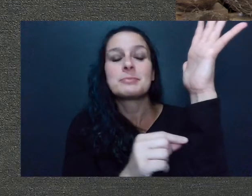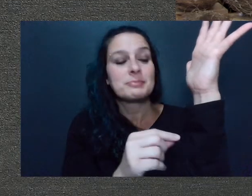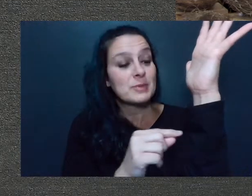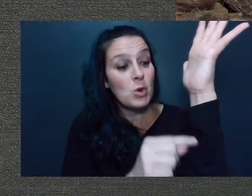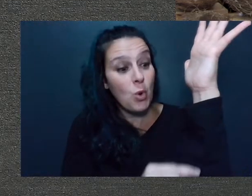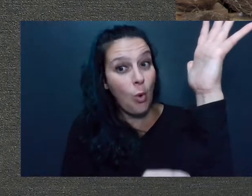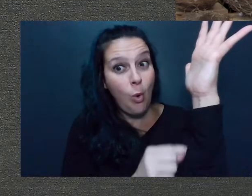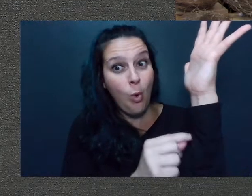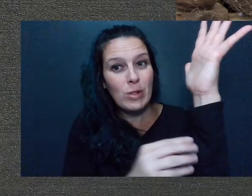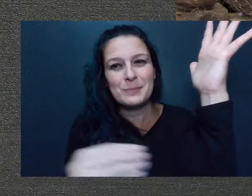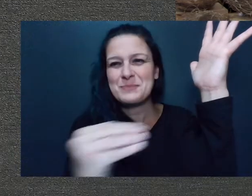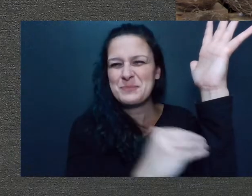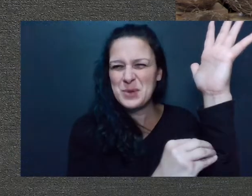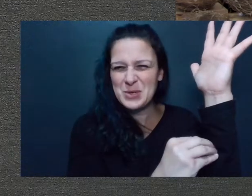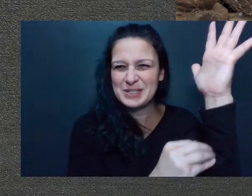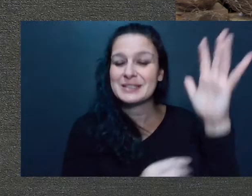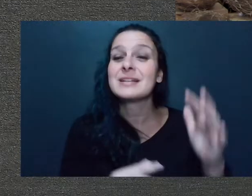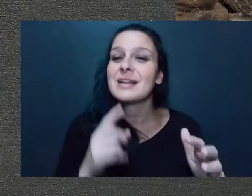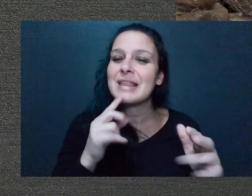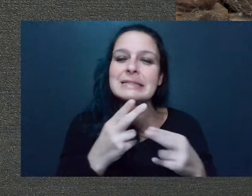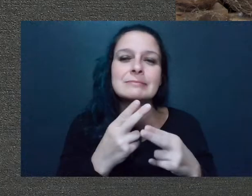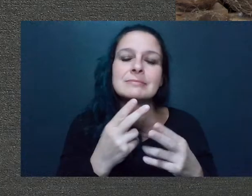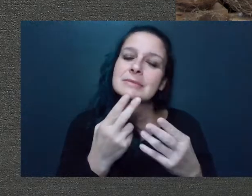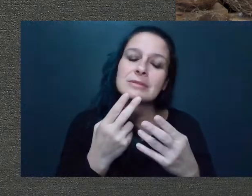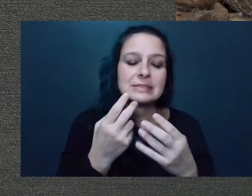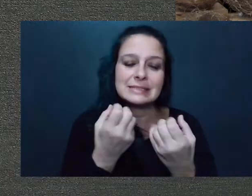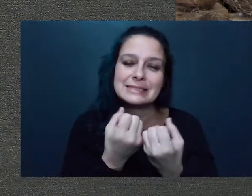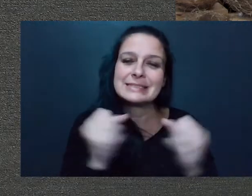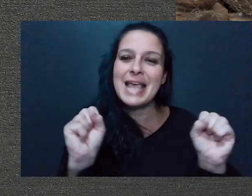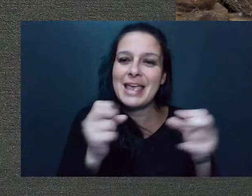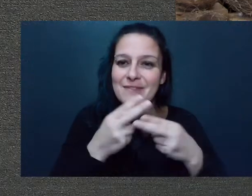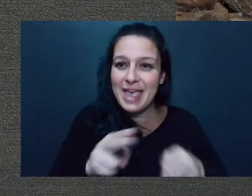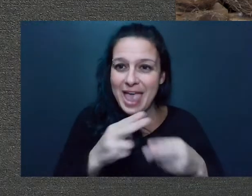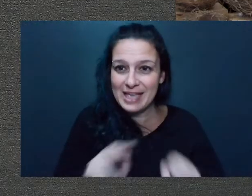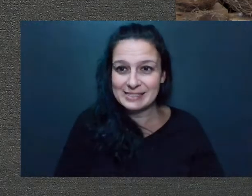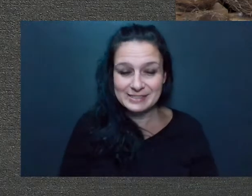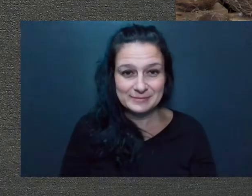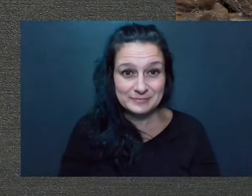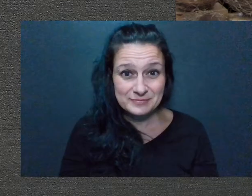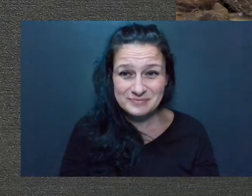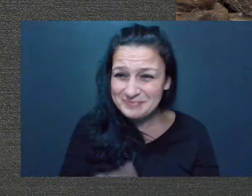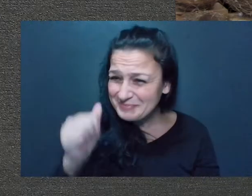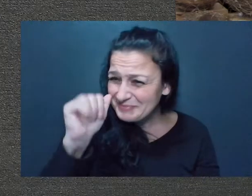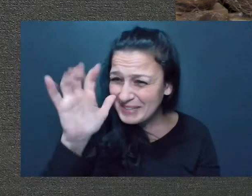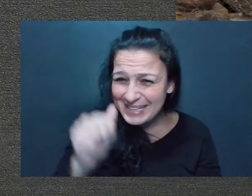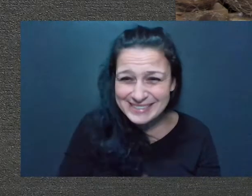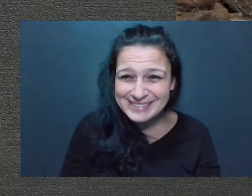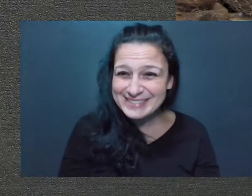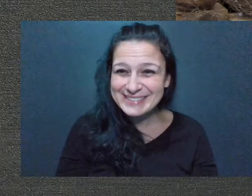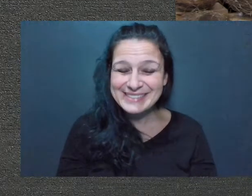in the hole of the tree. They feel that's the safest spot for their eggs. Isn't that amazing?